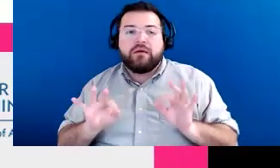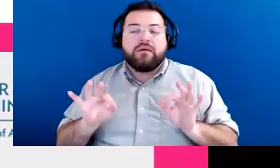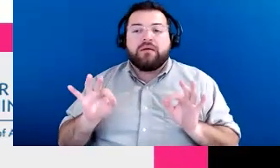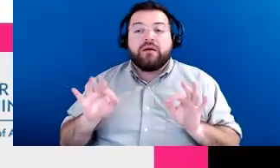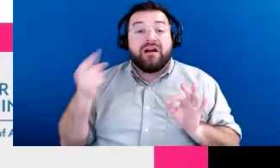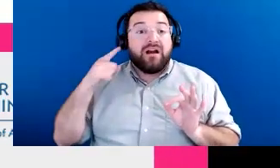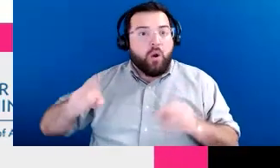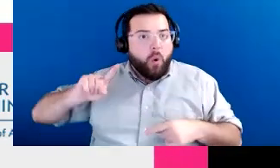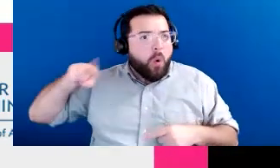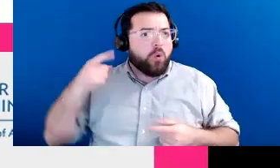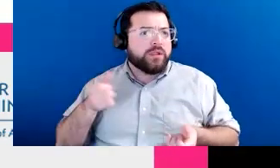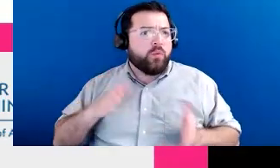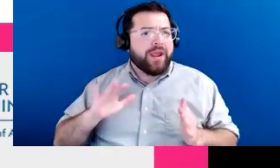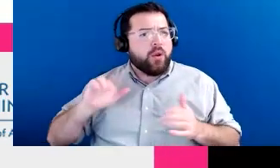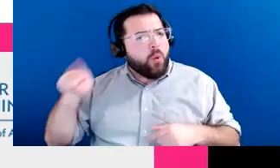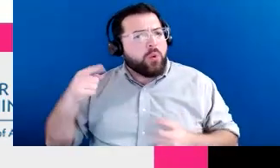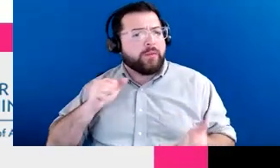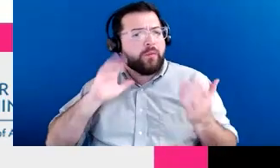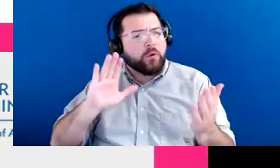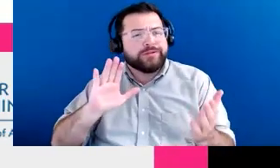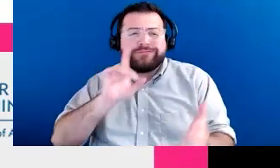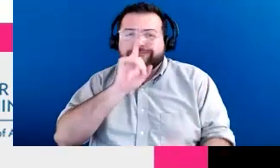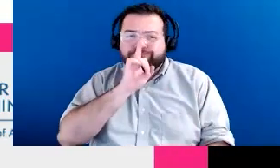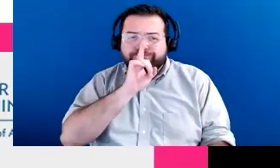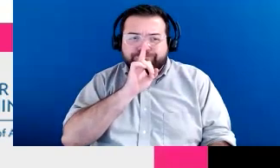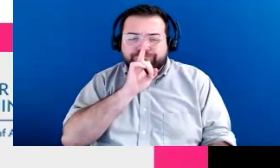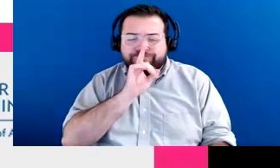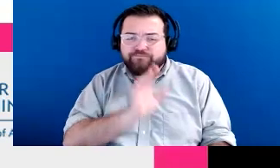the only ways that RSI, may be implemented in your courses.